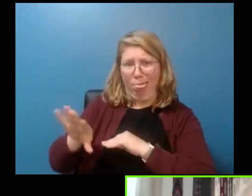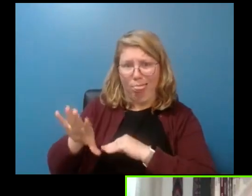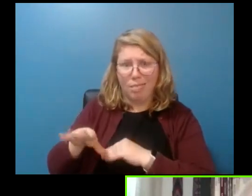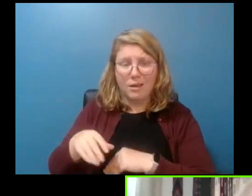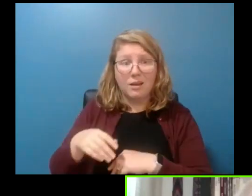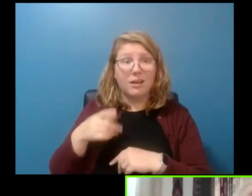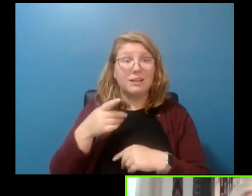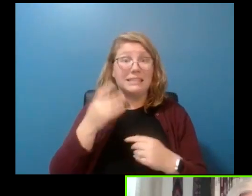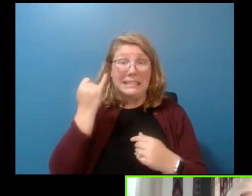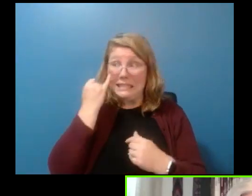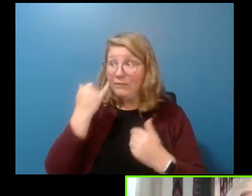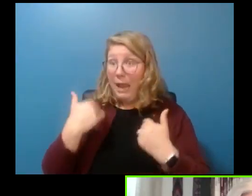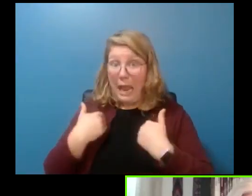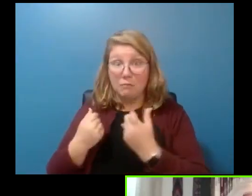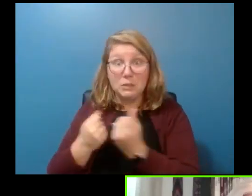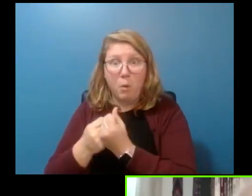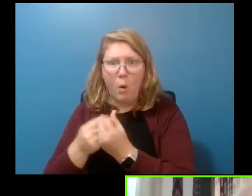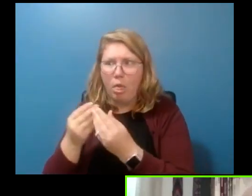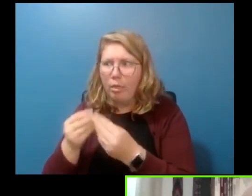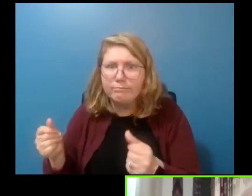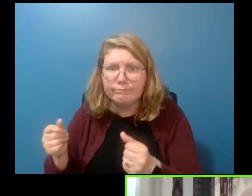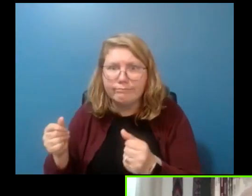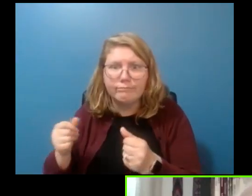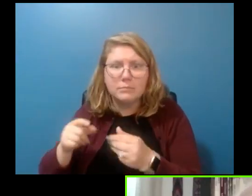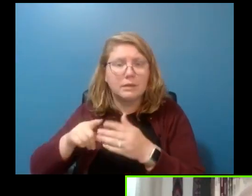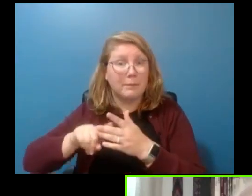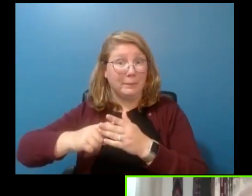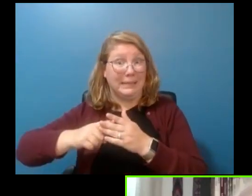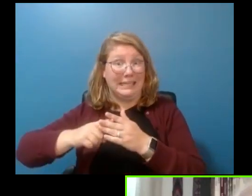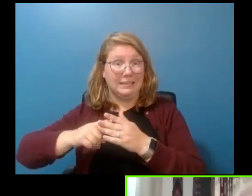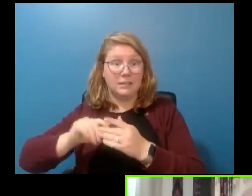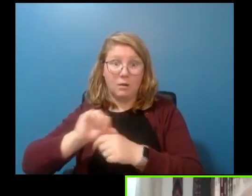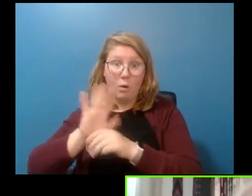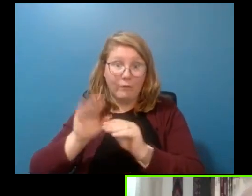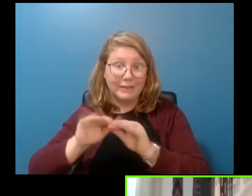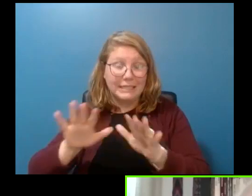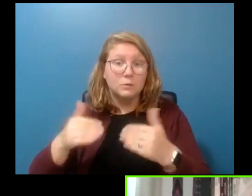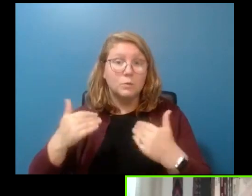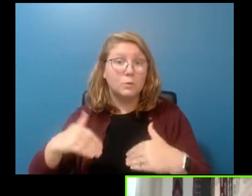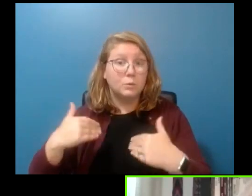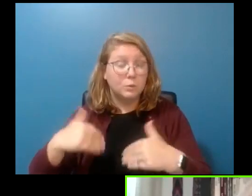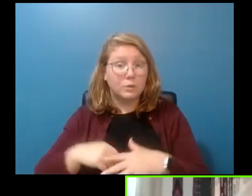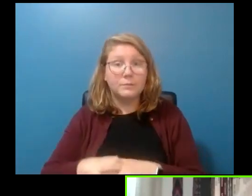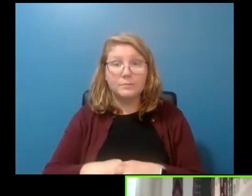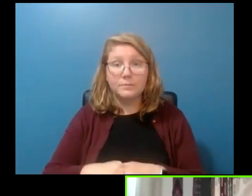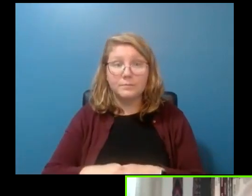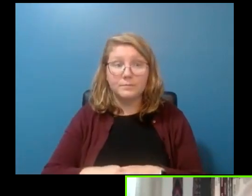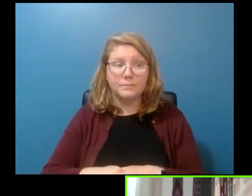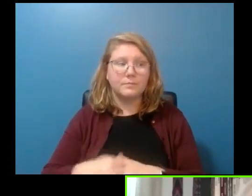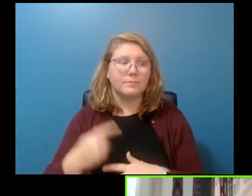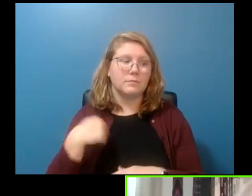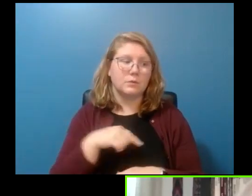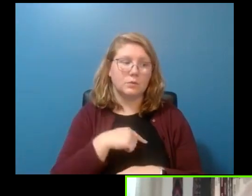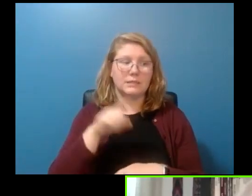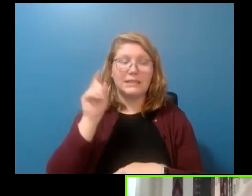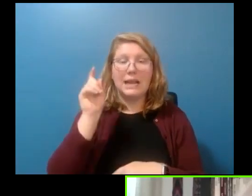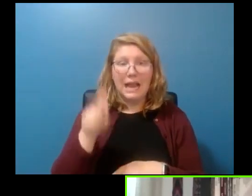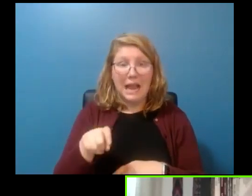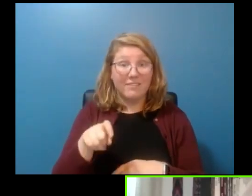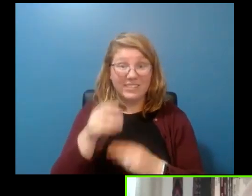paraprofessional for part or the whole day, that paraprofessional was not that their home. So they're sitting there trying to,